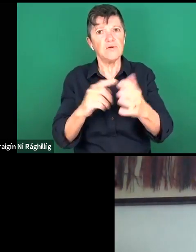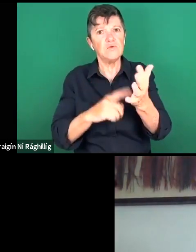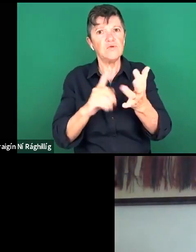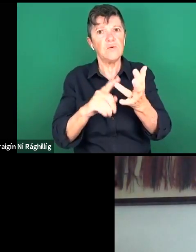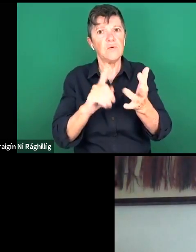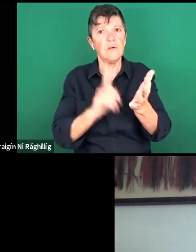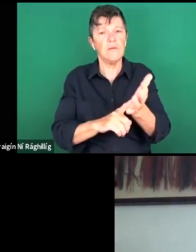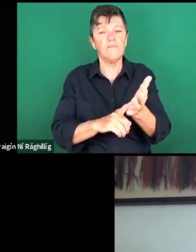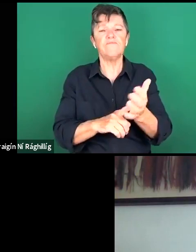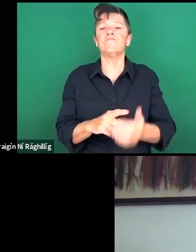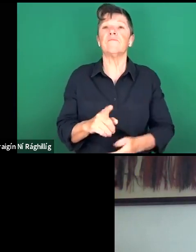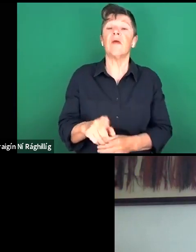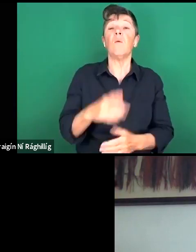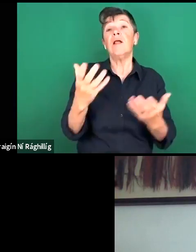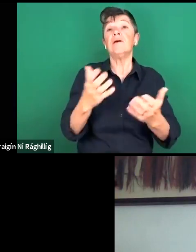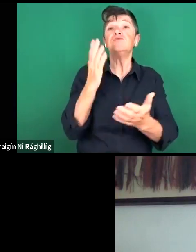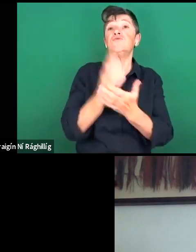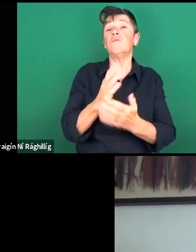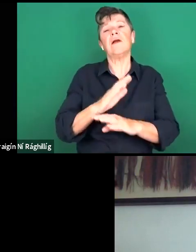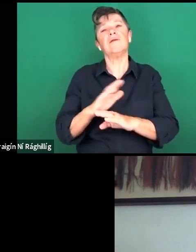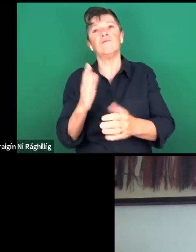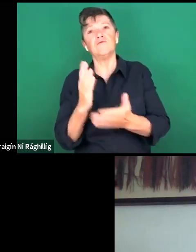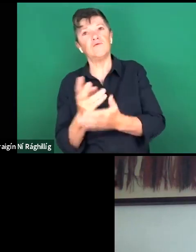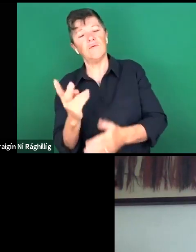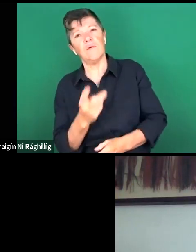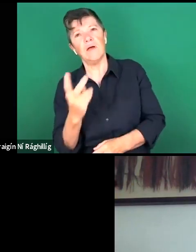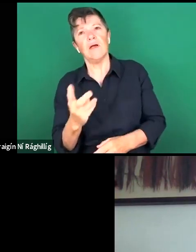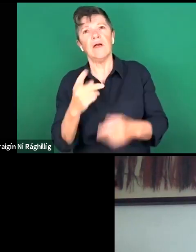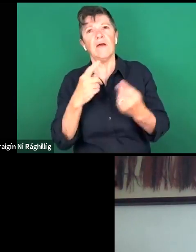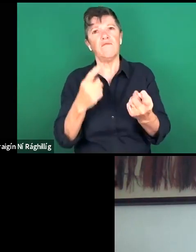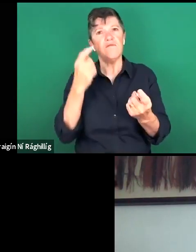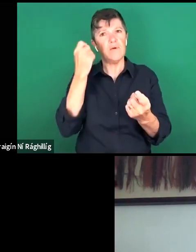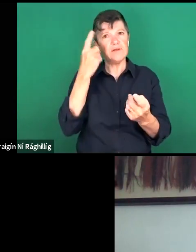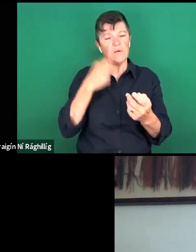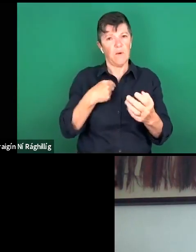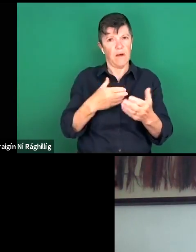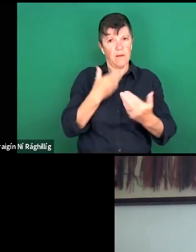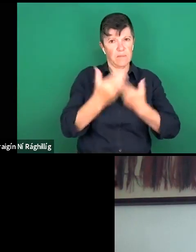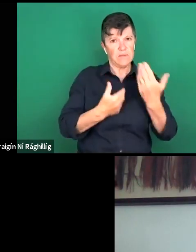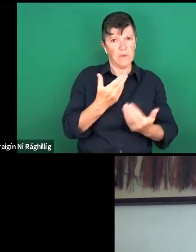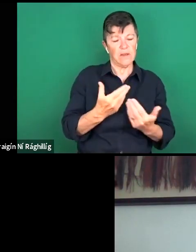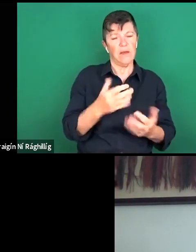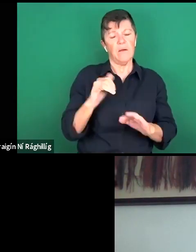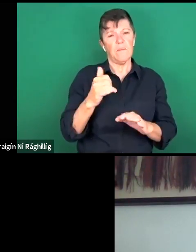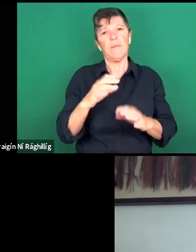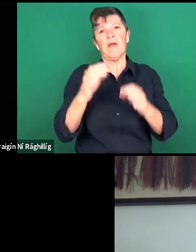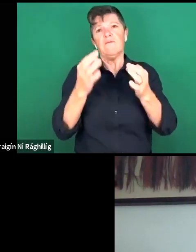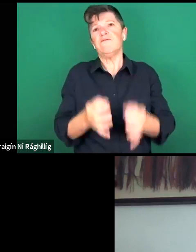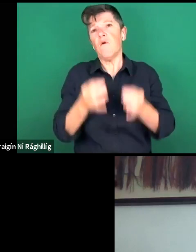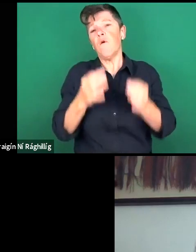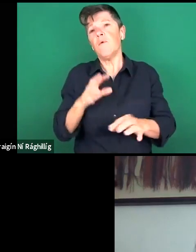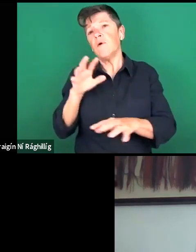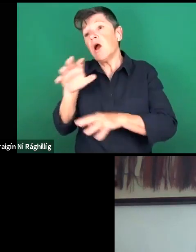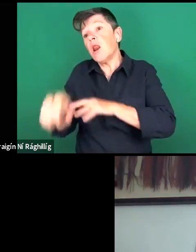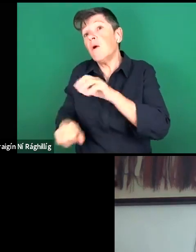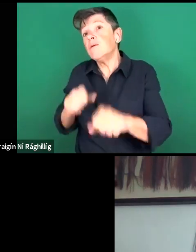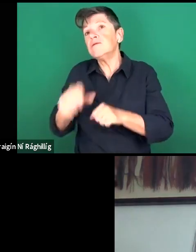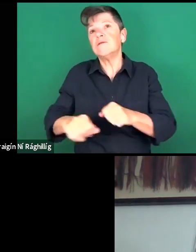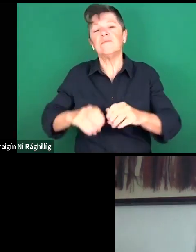is about the role of sconlrs outside empire to shape the European frameworks.